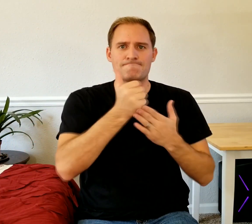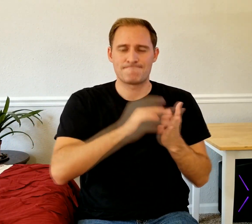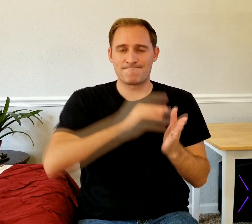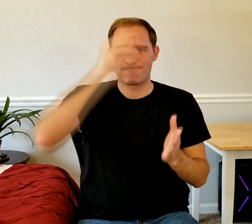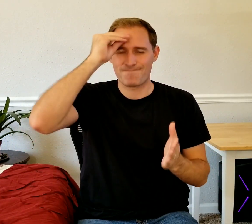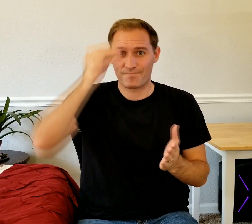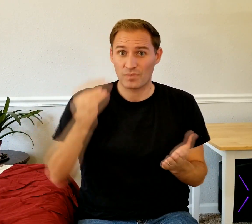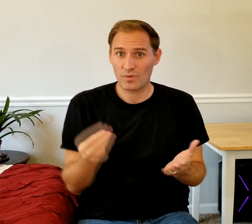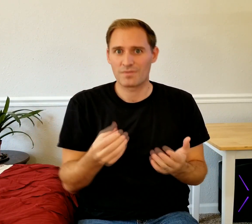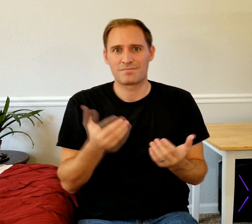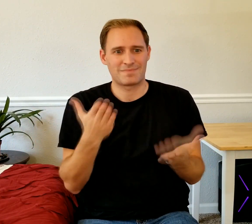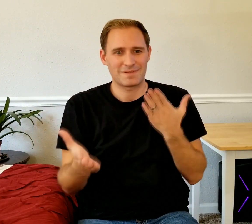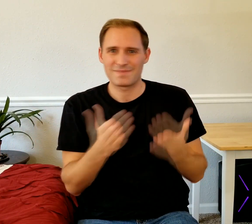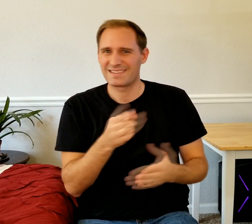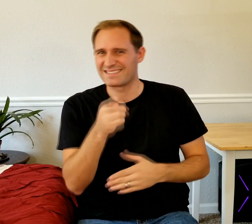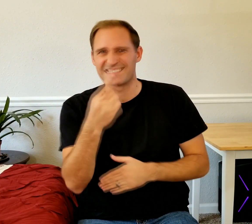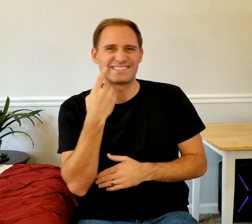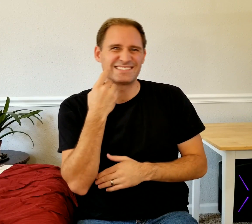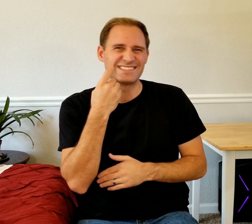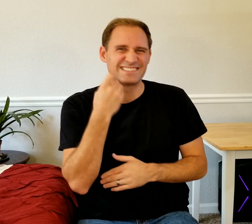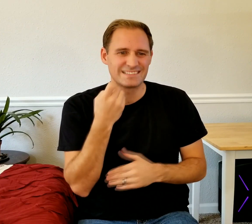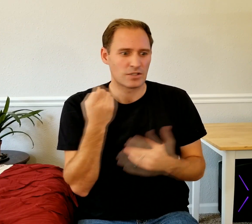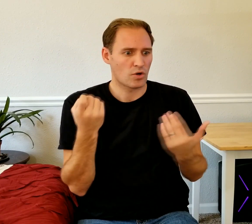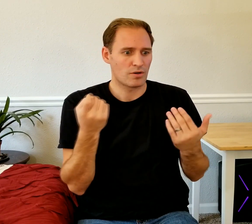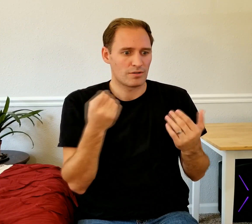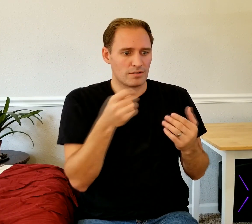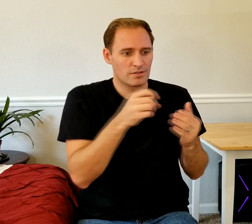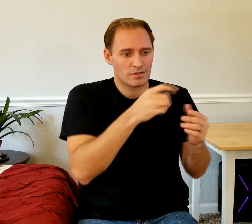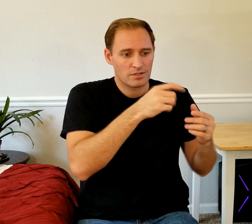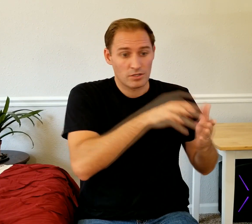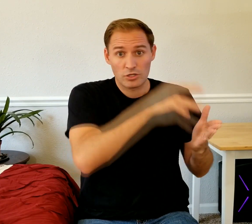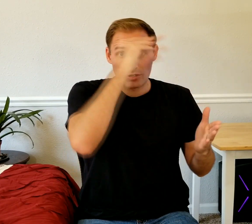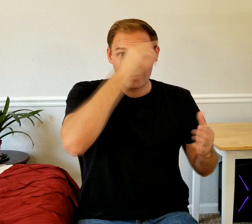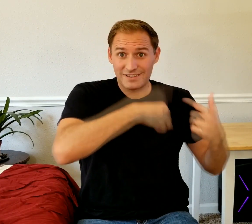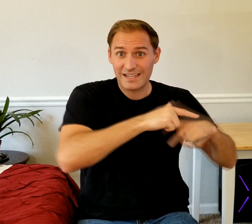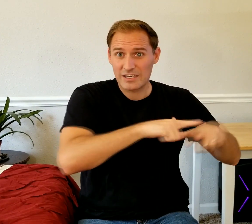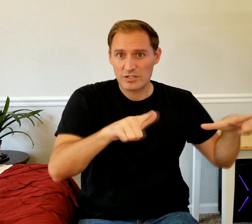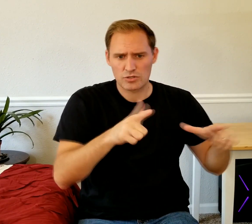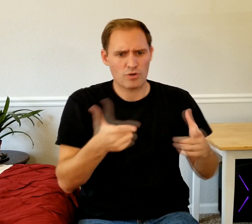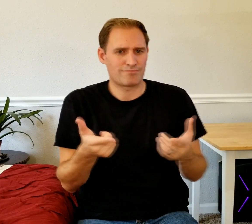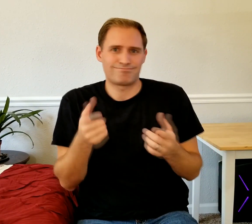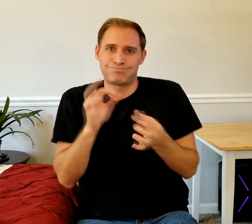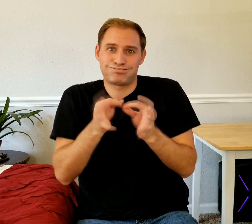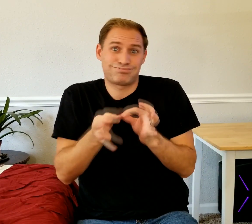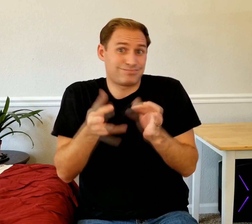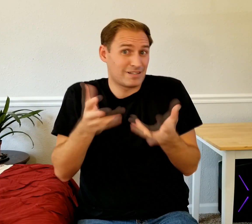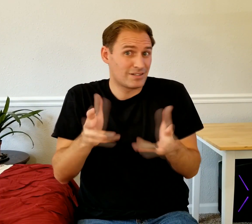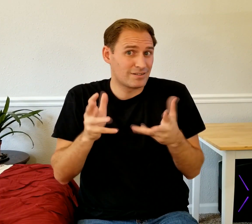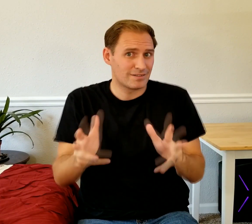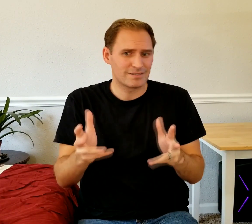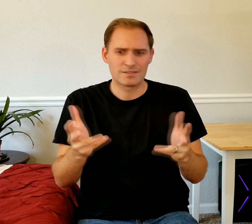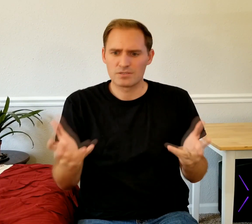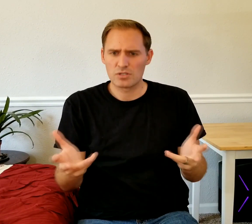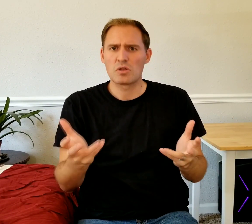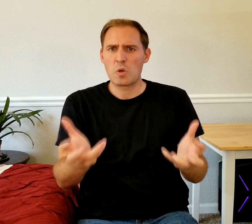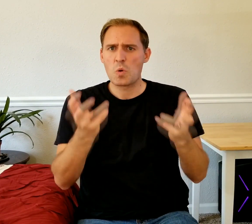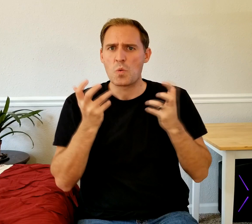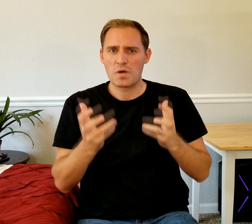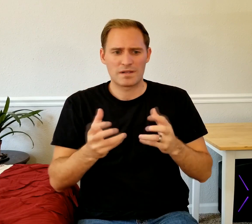progress if you're just learning sign language or if you are writing an interpreter or are thinking about just expanding your horizons and getting